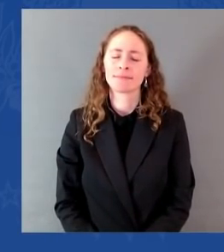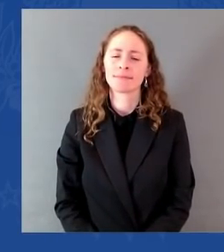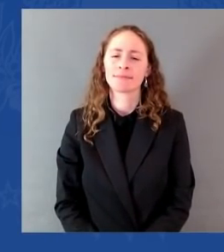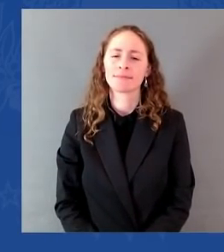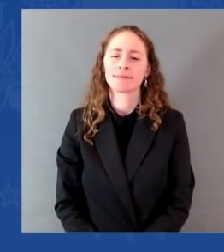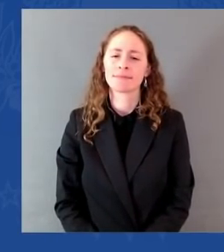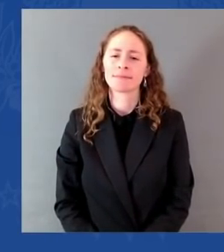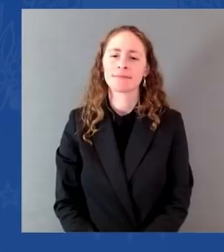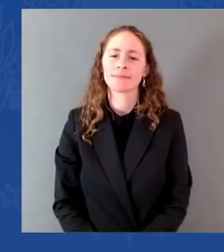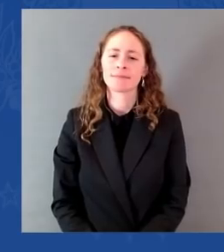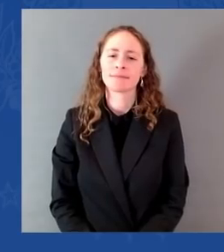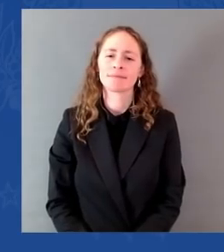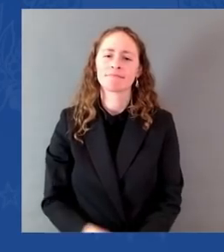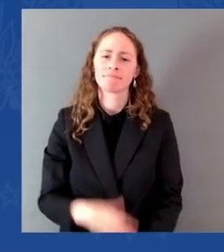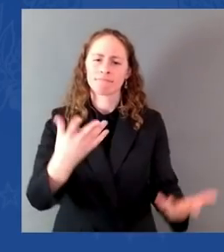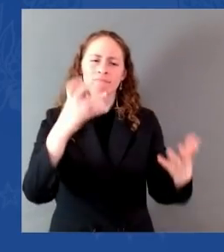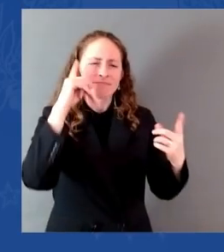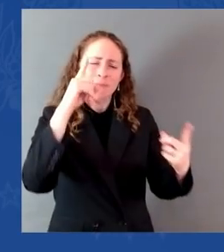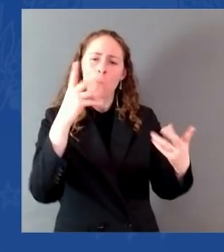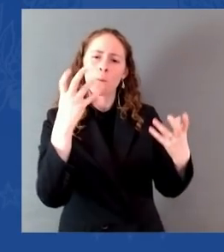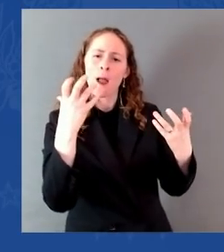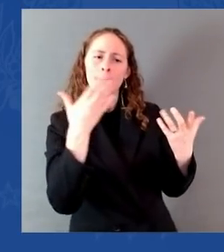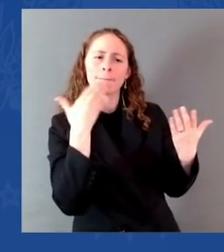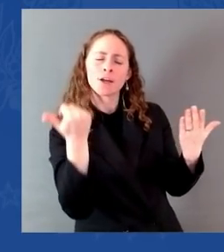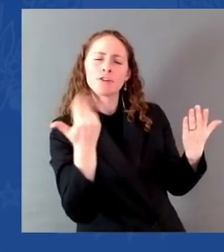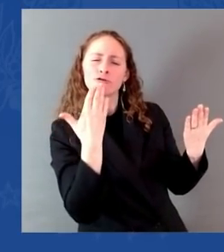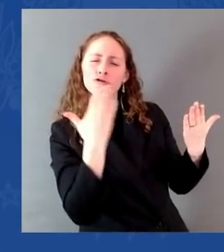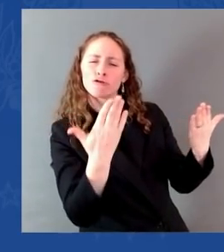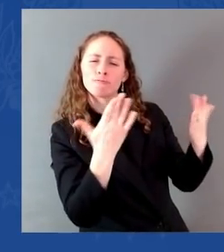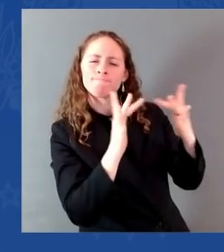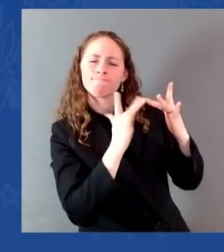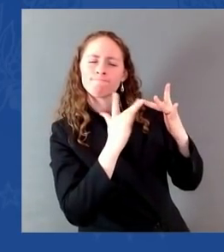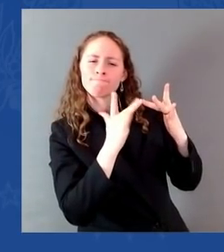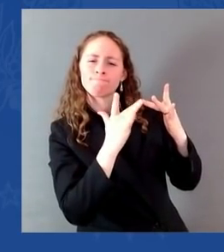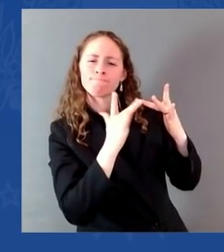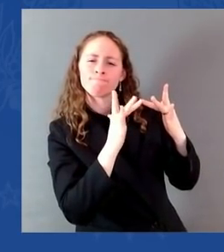It allows farmers in Kansas to use precision agriculture to improve their yields,